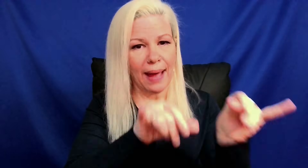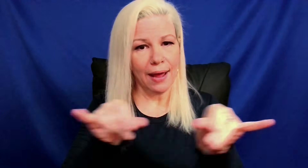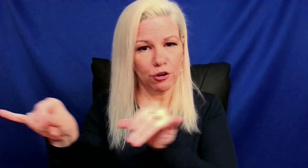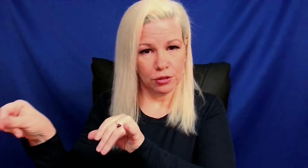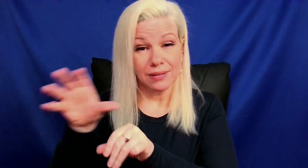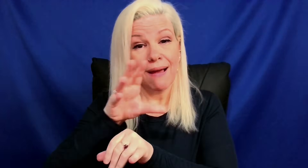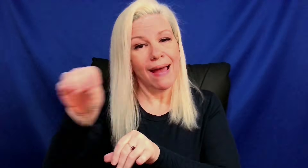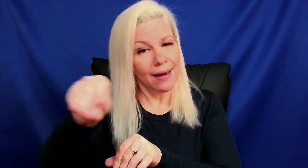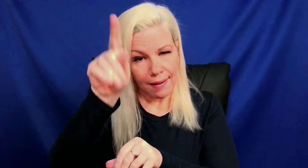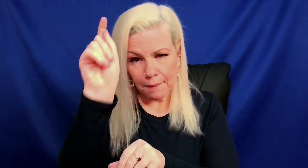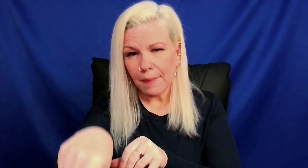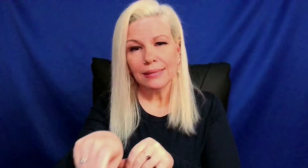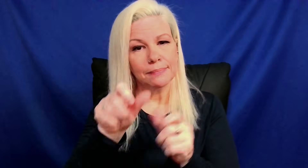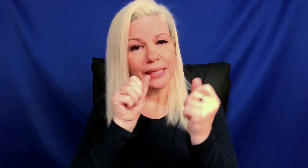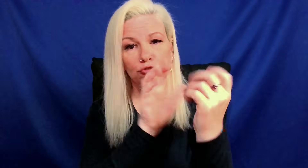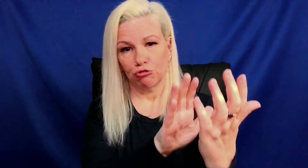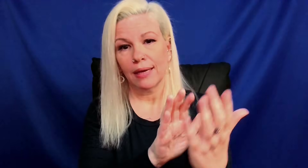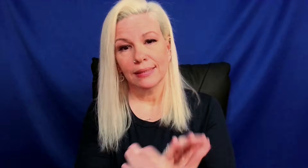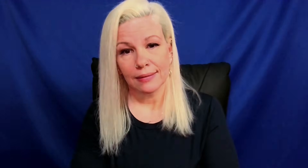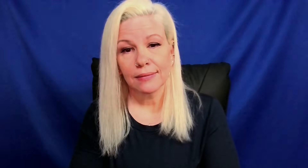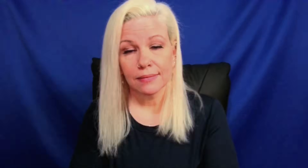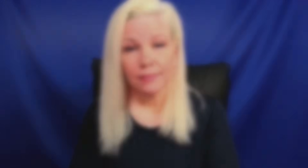and it must be addressed.